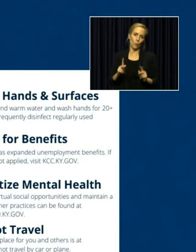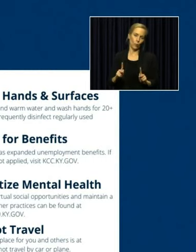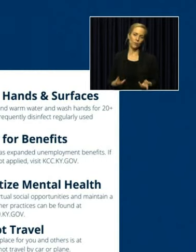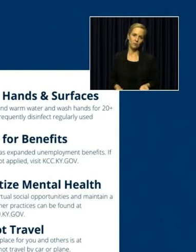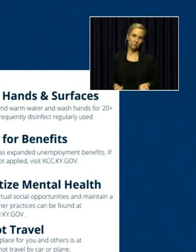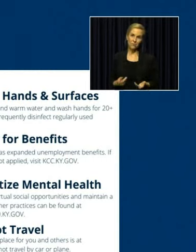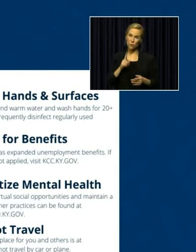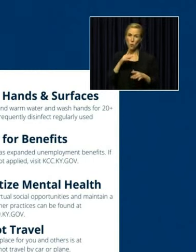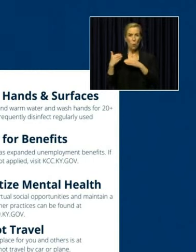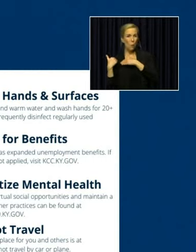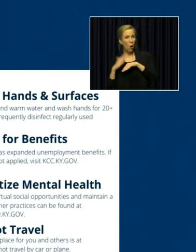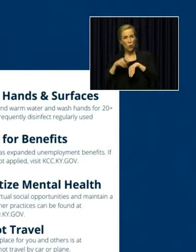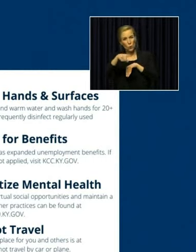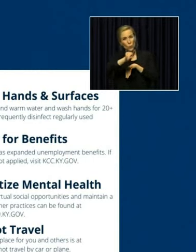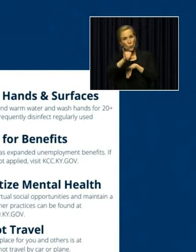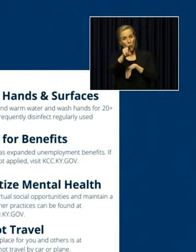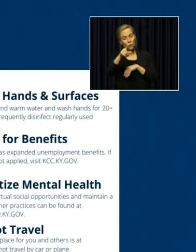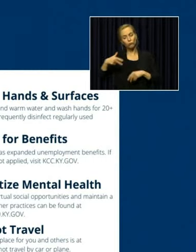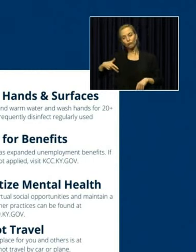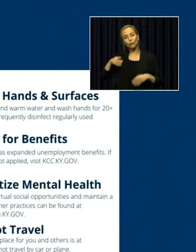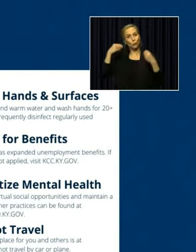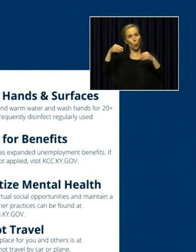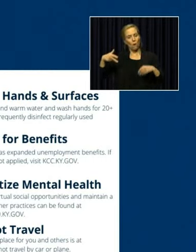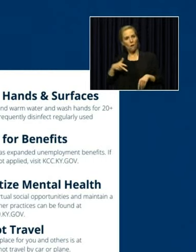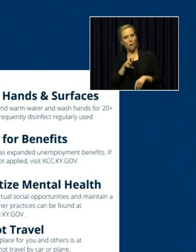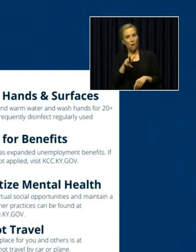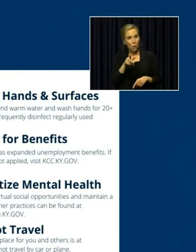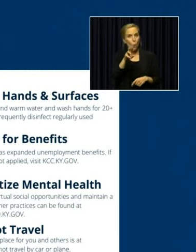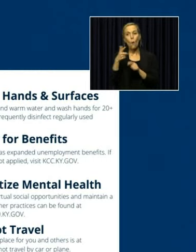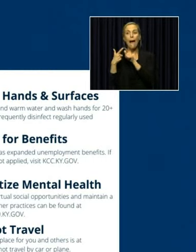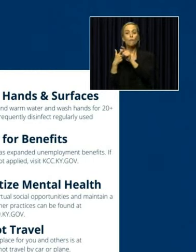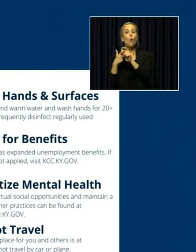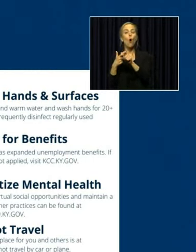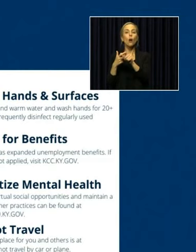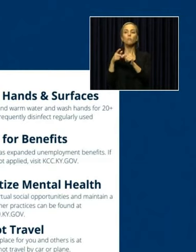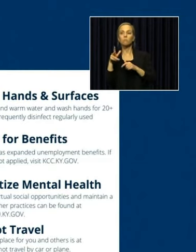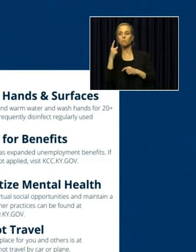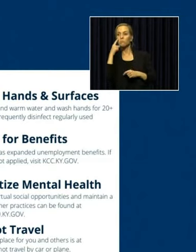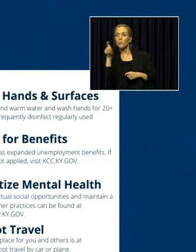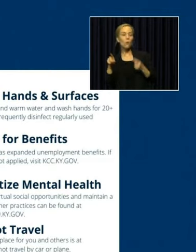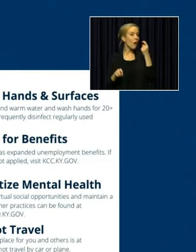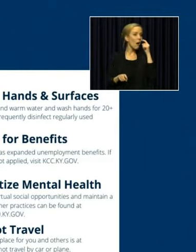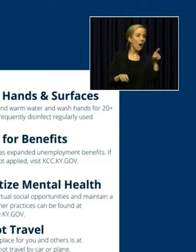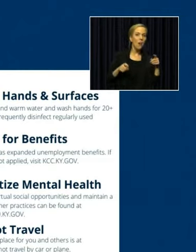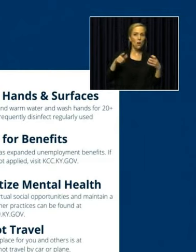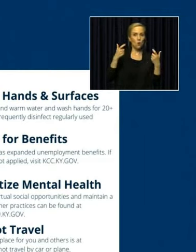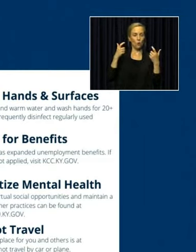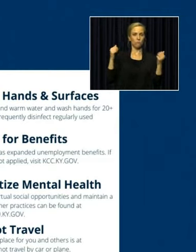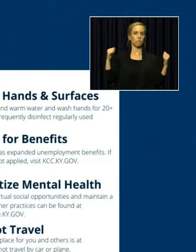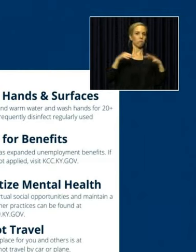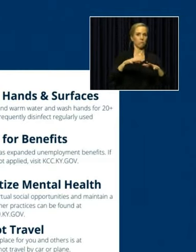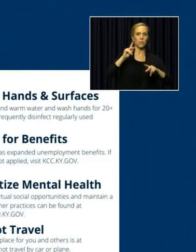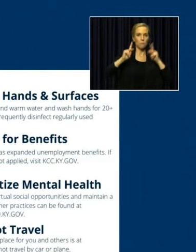CDC THAT WE HAVE GONE THROUGH AND NOW PUT UP, KENTUCKY'S VERSION OF THAT GUIDANCE ON WEARING A CLOTH MASK IN PUBLIC,